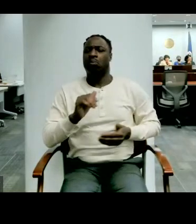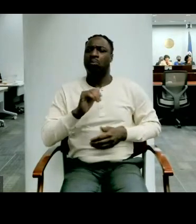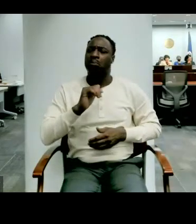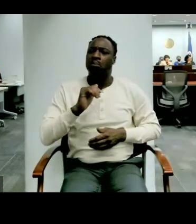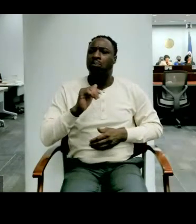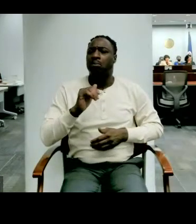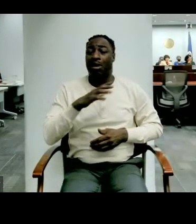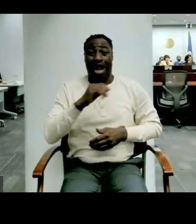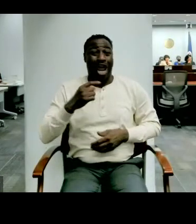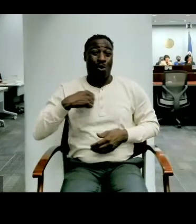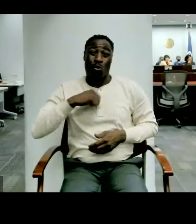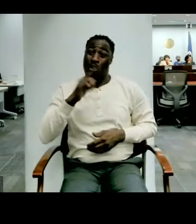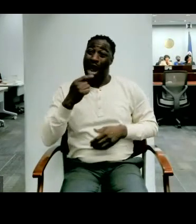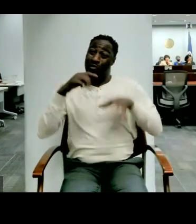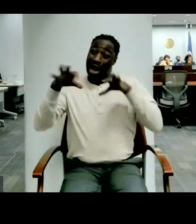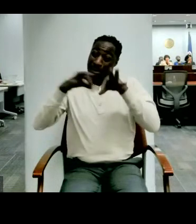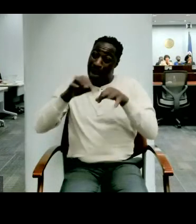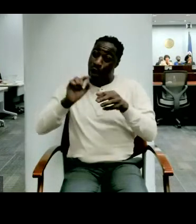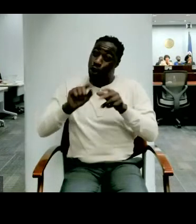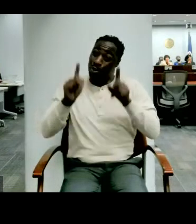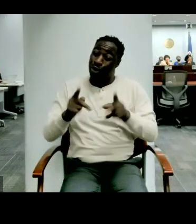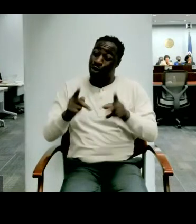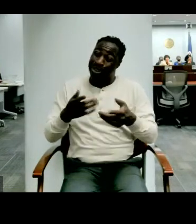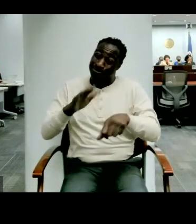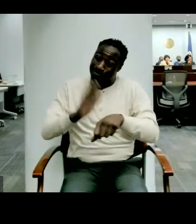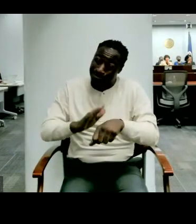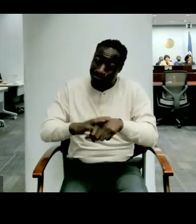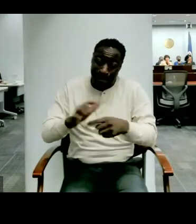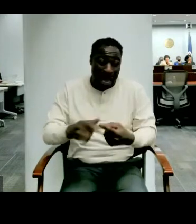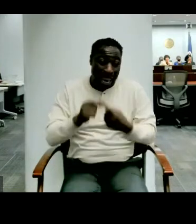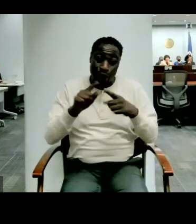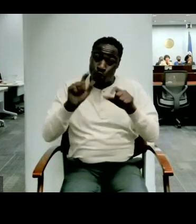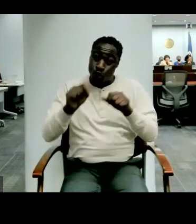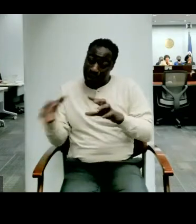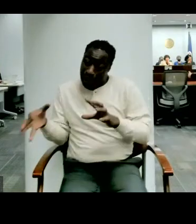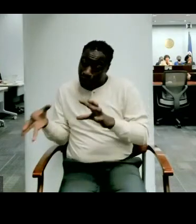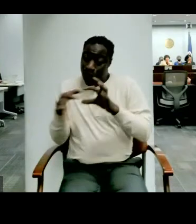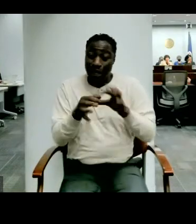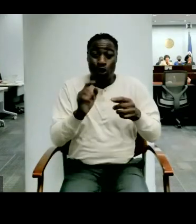consistently have to explain to them that unless you can tie it to being a member of